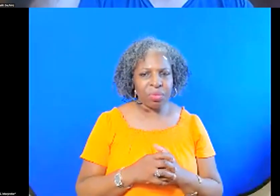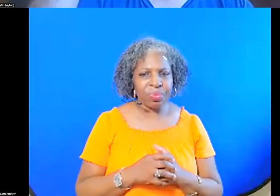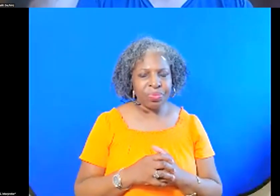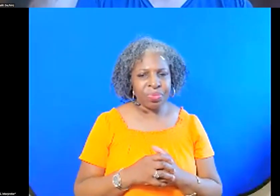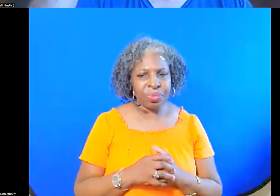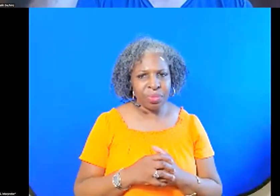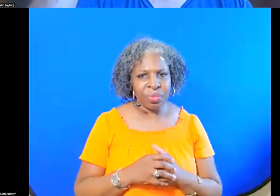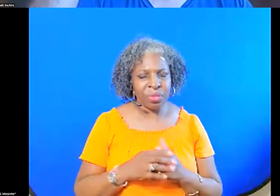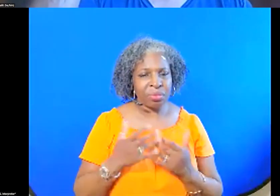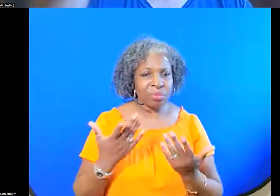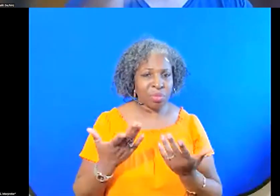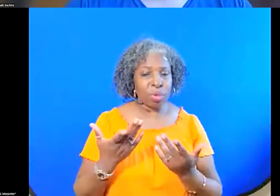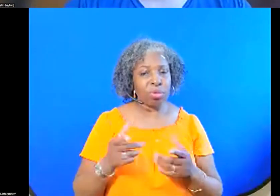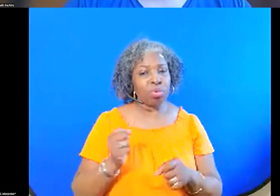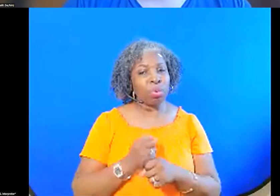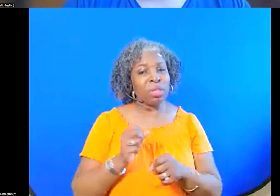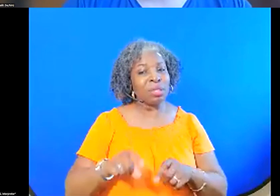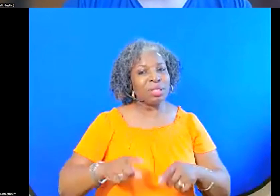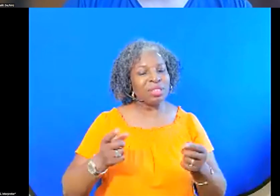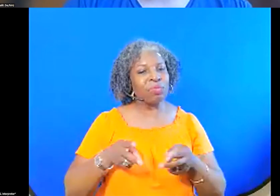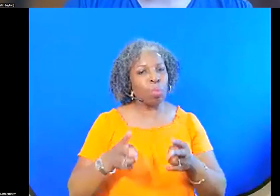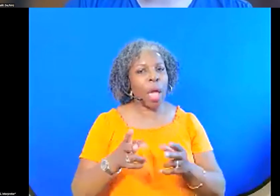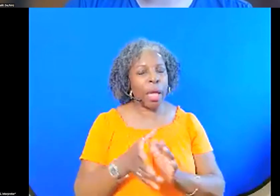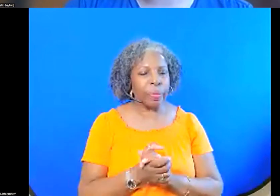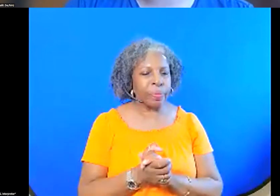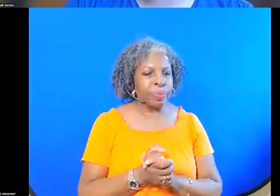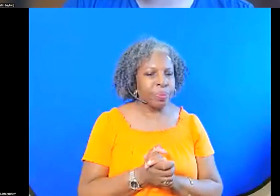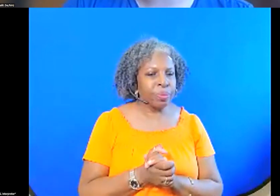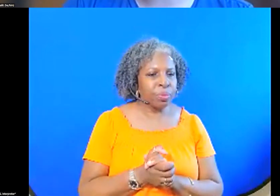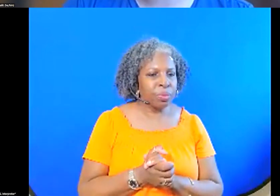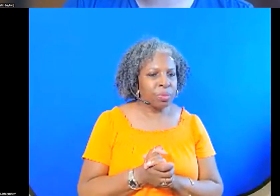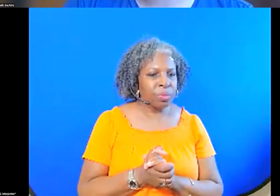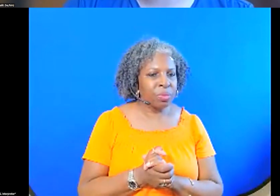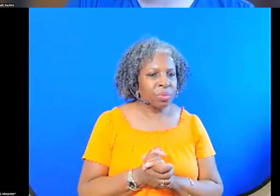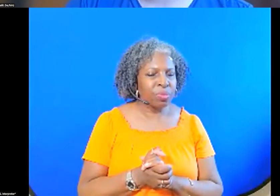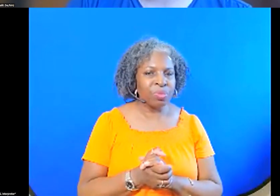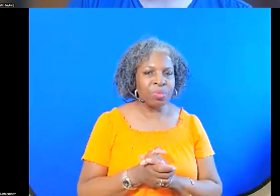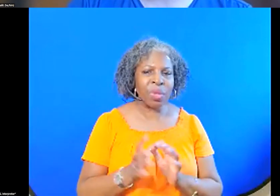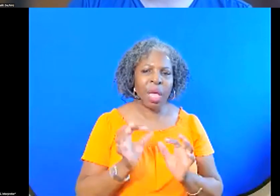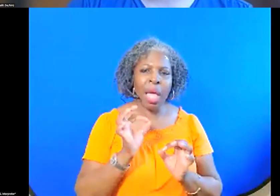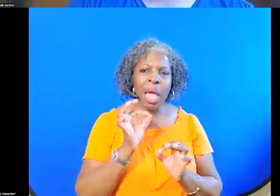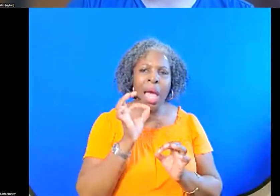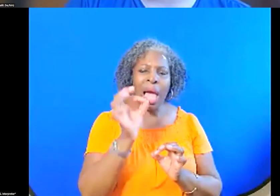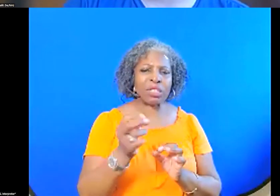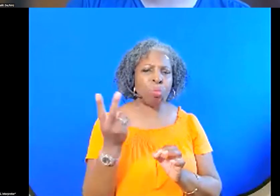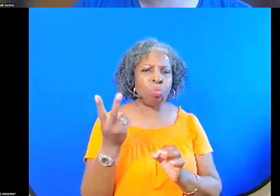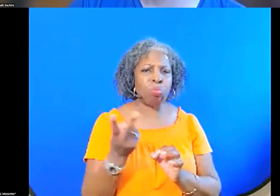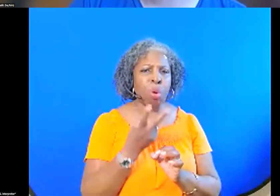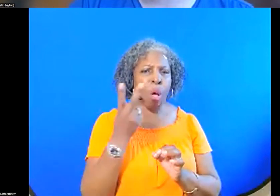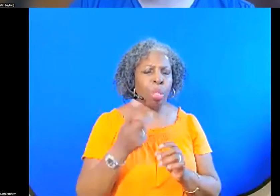completely different time. >> CÍARAN: We're going to like, I'm going to ask you both really quick question just because that means we also got through it, we